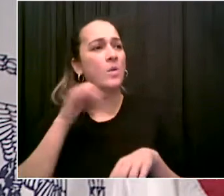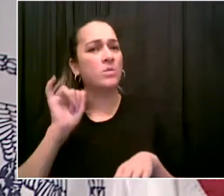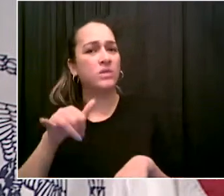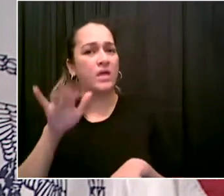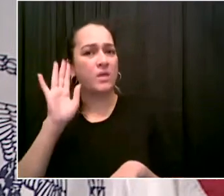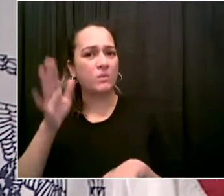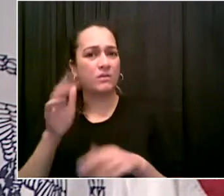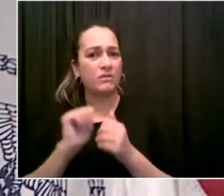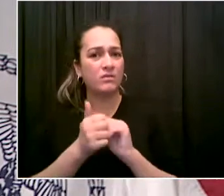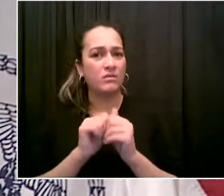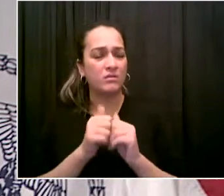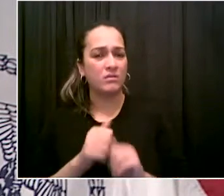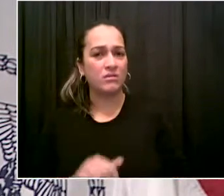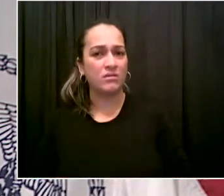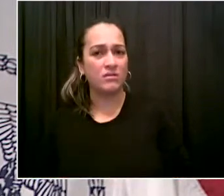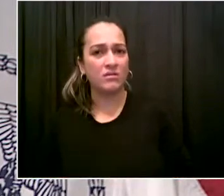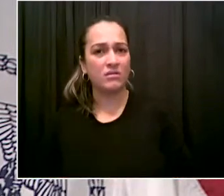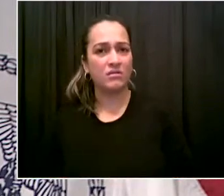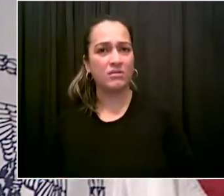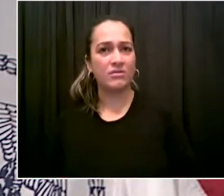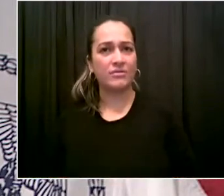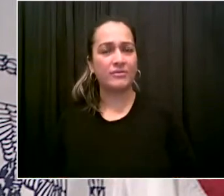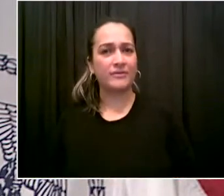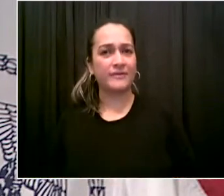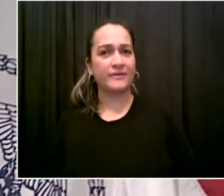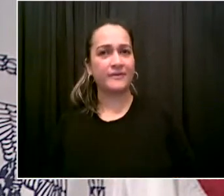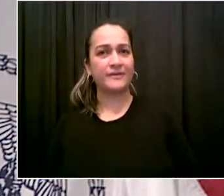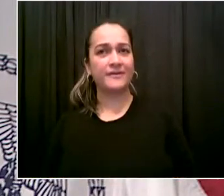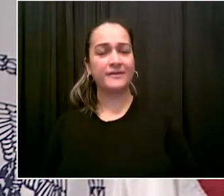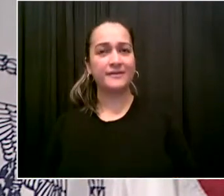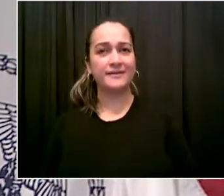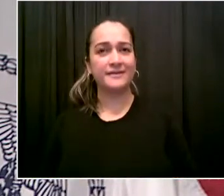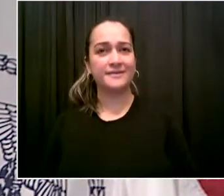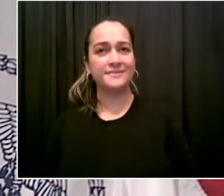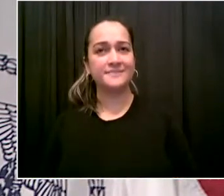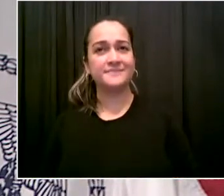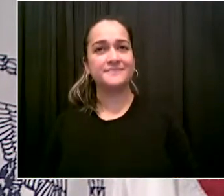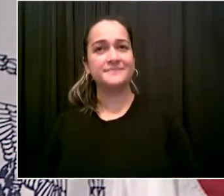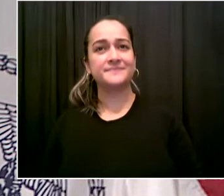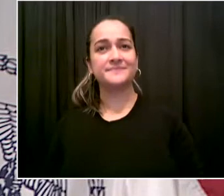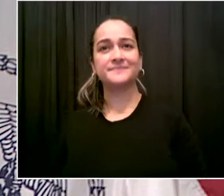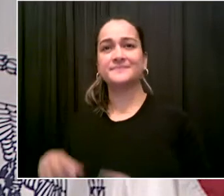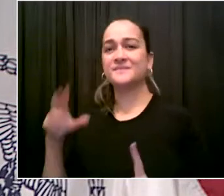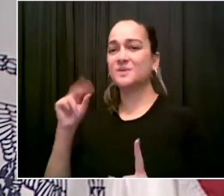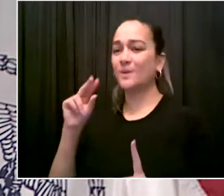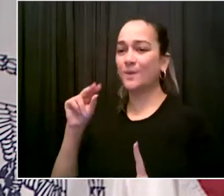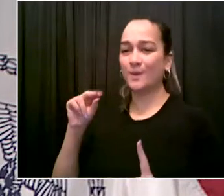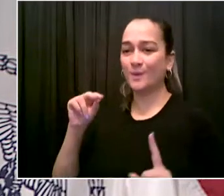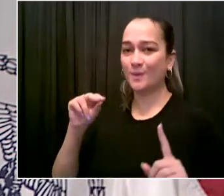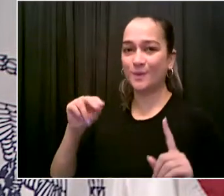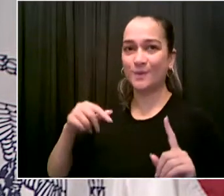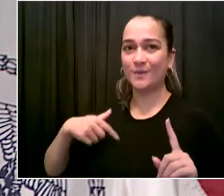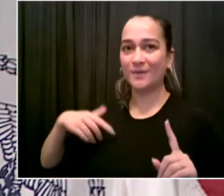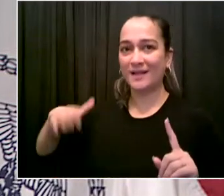HOUR OR TWO HOURS? Reporter: IT'S AN HOU. R THS IAT OUR GOING TO SAVE